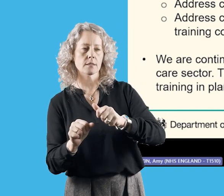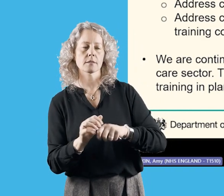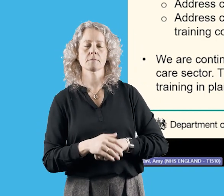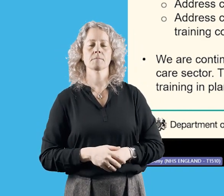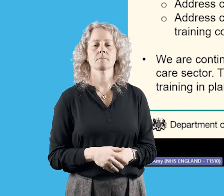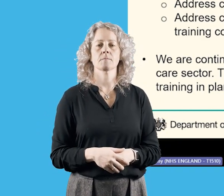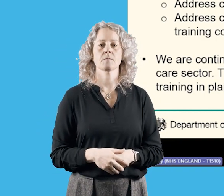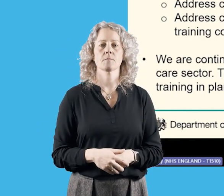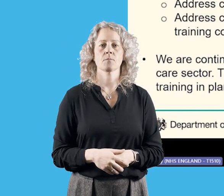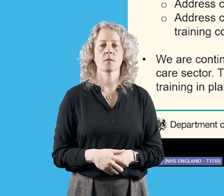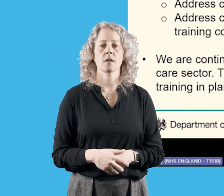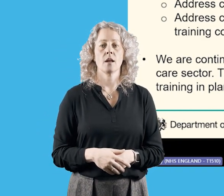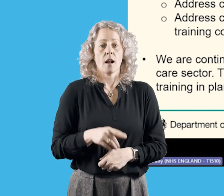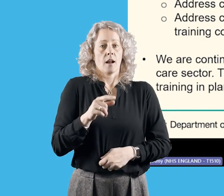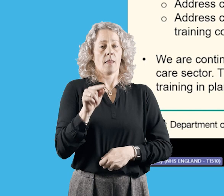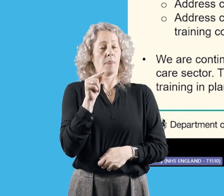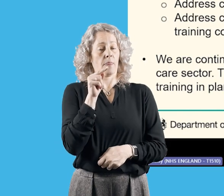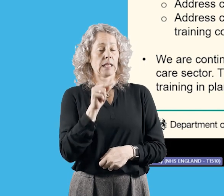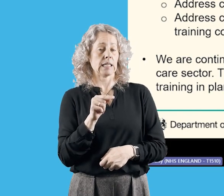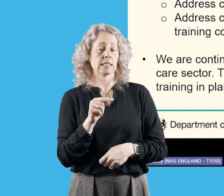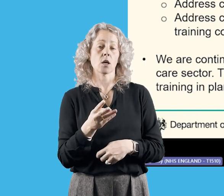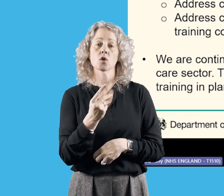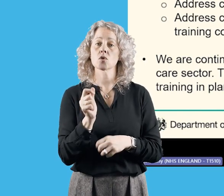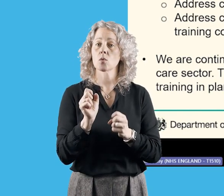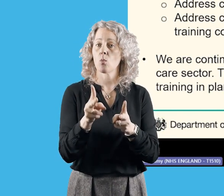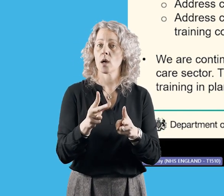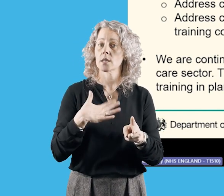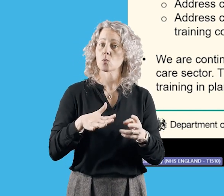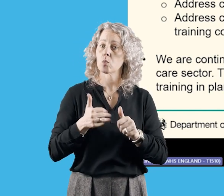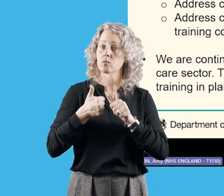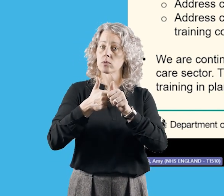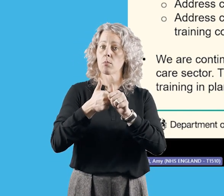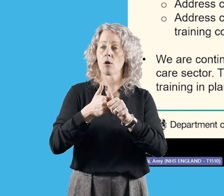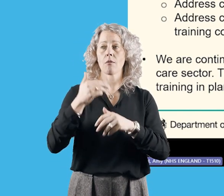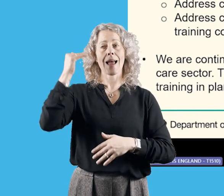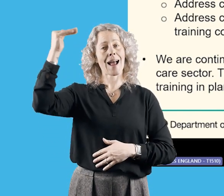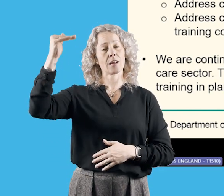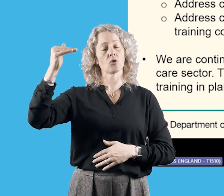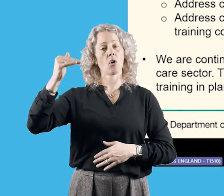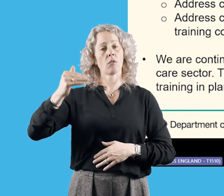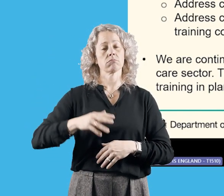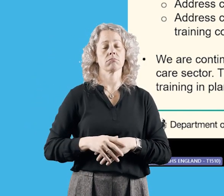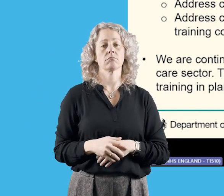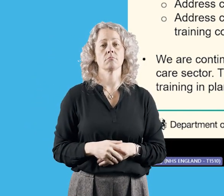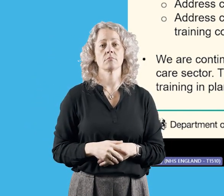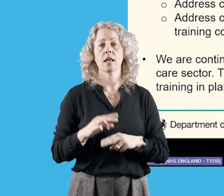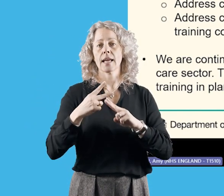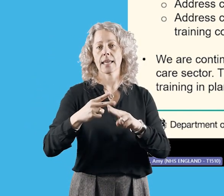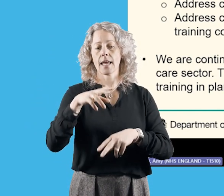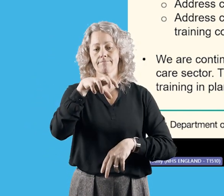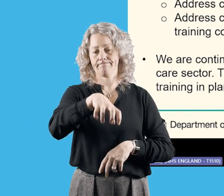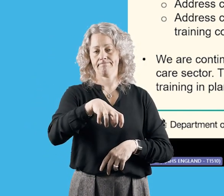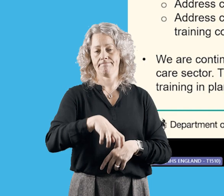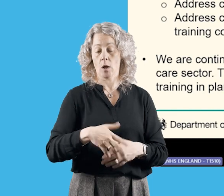ways that we hope to support the adult social care sector in the moment, we at the moment we are continuing to explore other ways